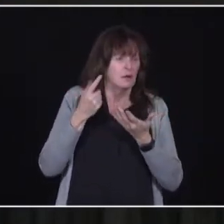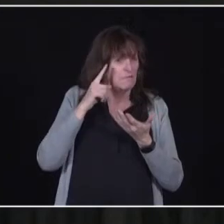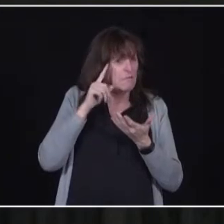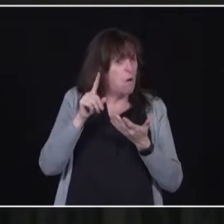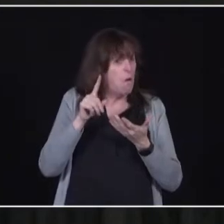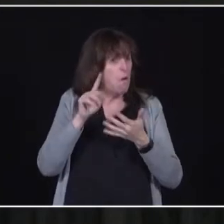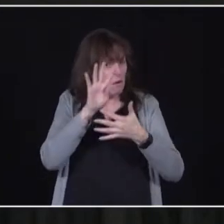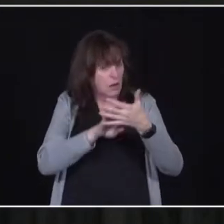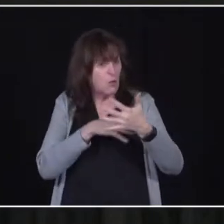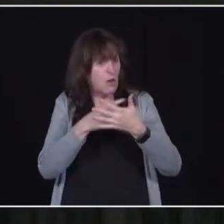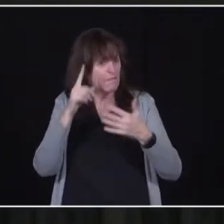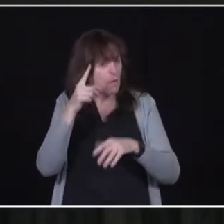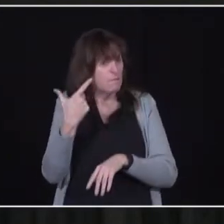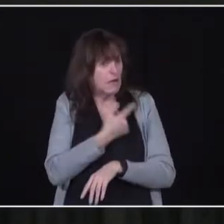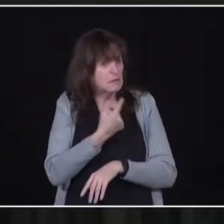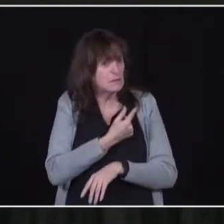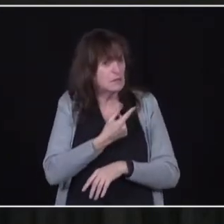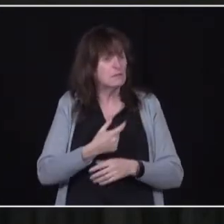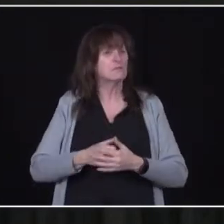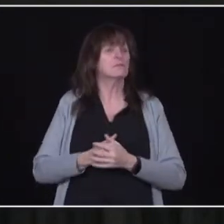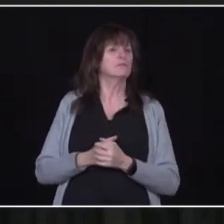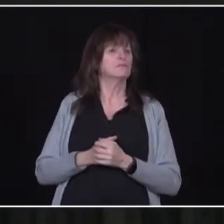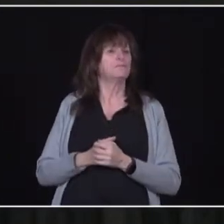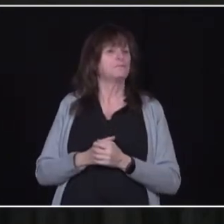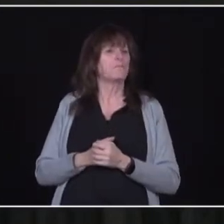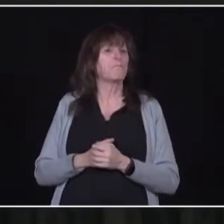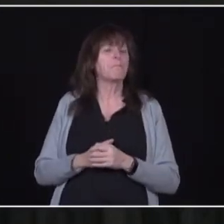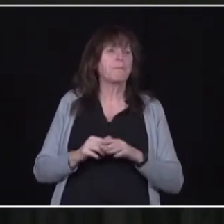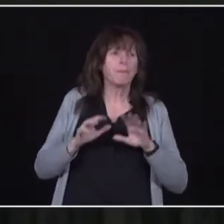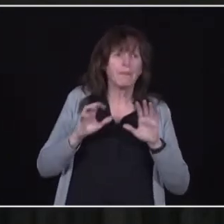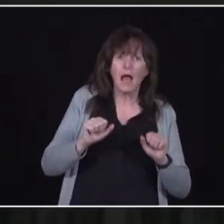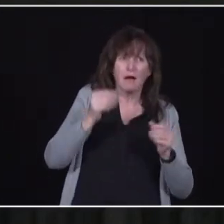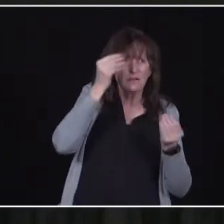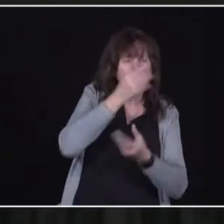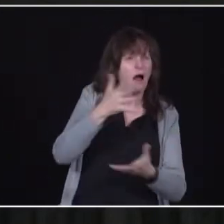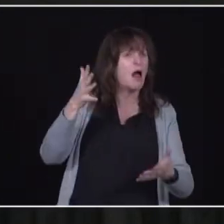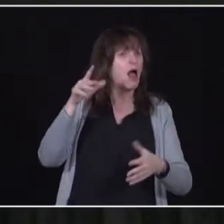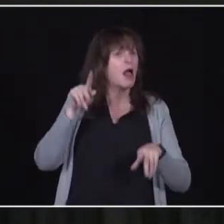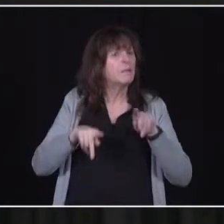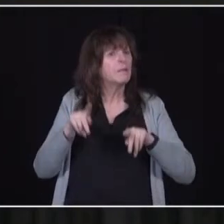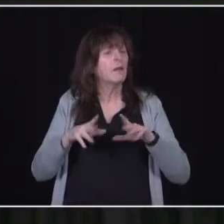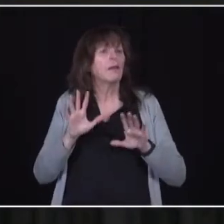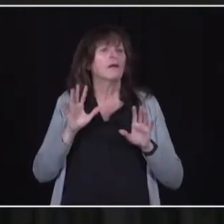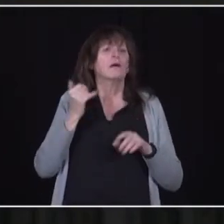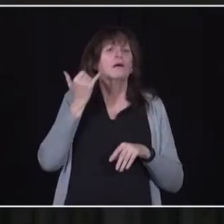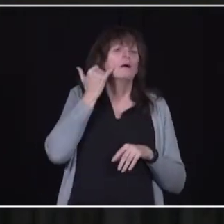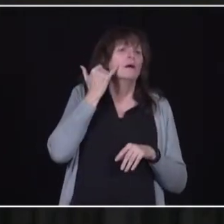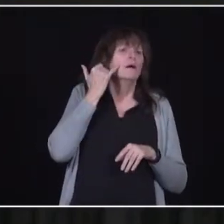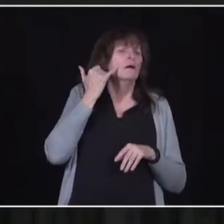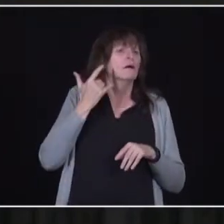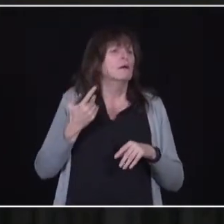Is age the only thing you are going to look at in terms of a timeline for vaccinations?